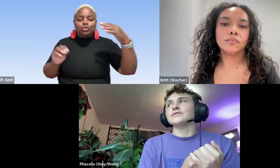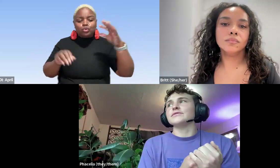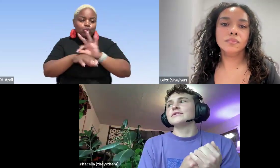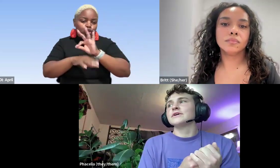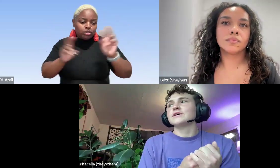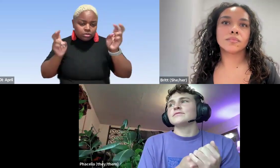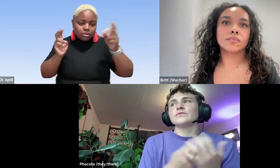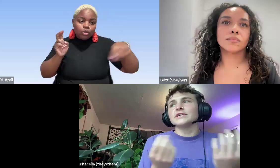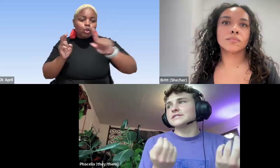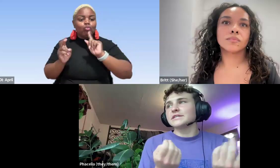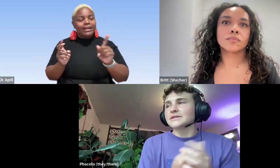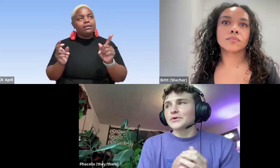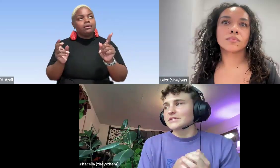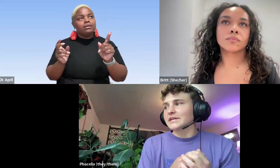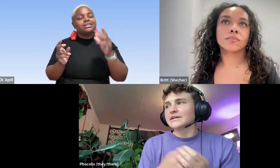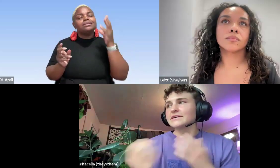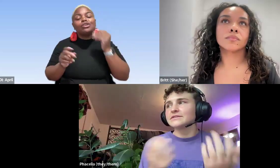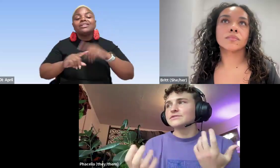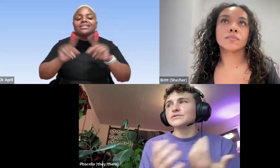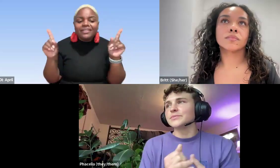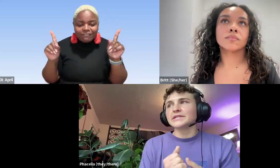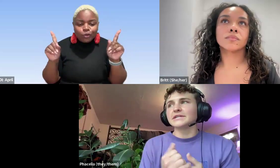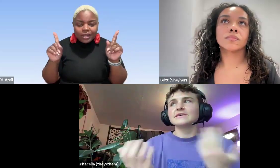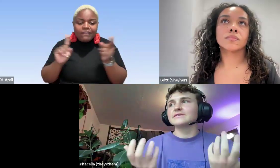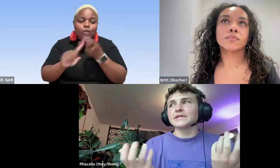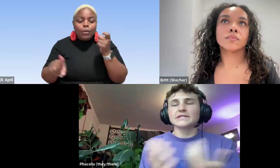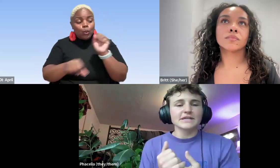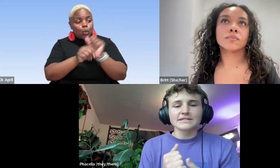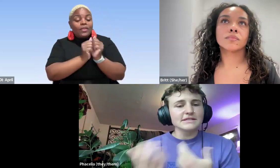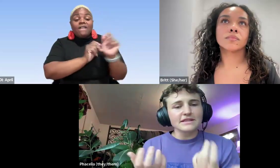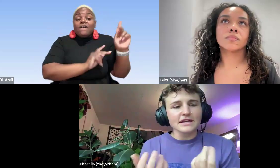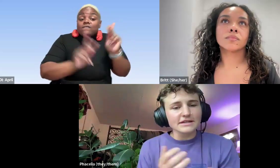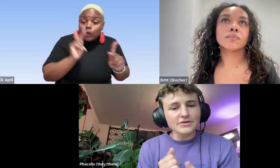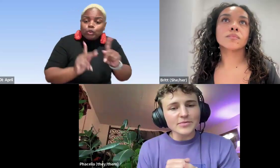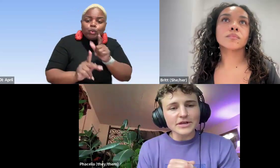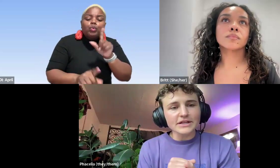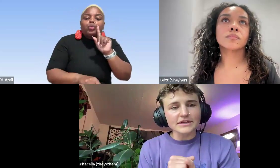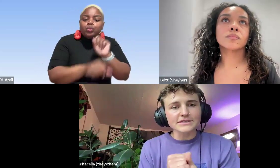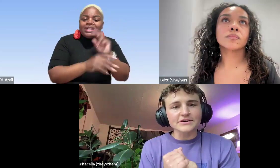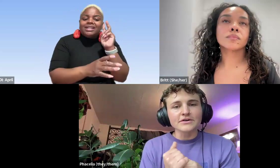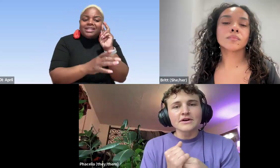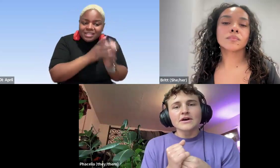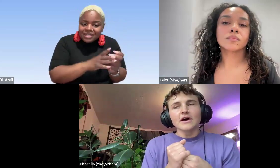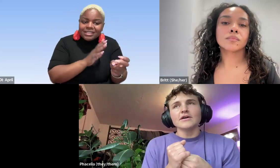who really just need someone to, like, do basic, basic tasks that they can describe really clearly to you.